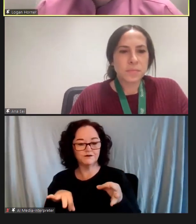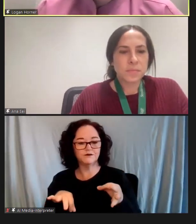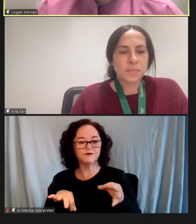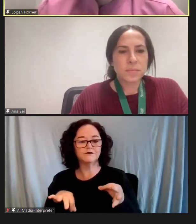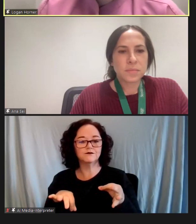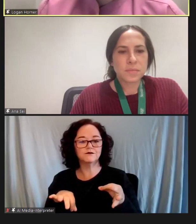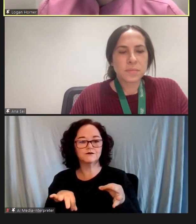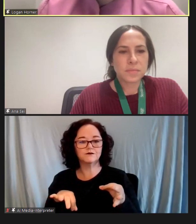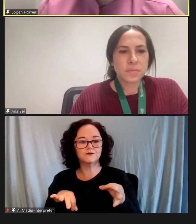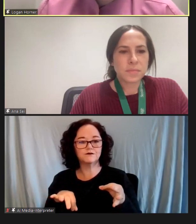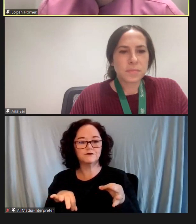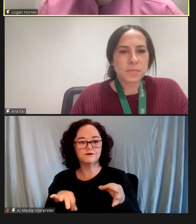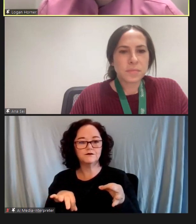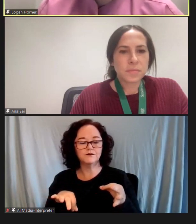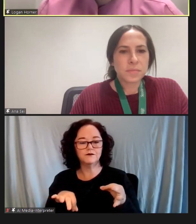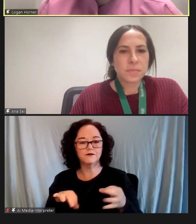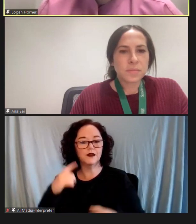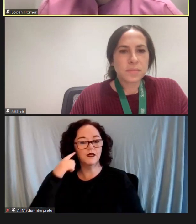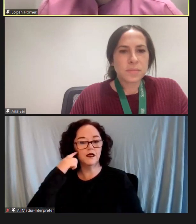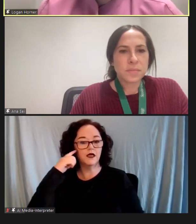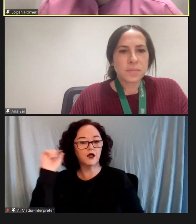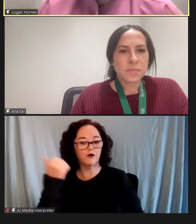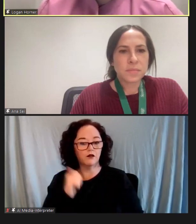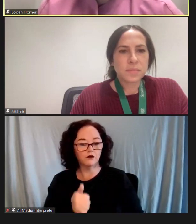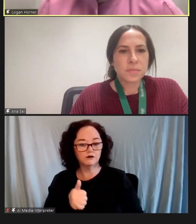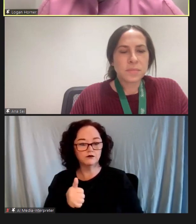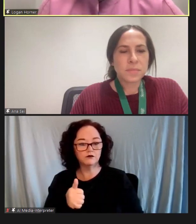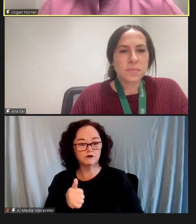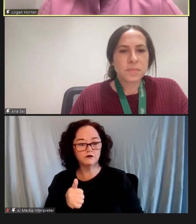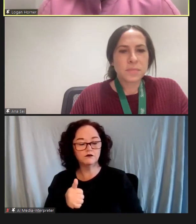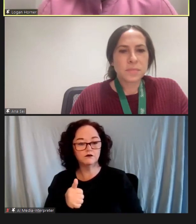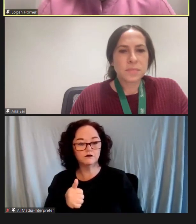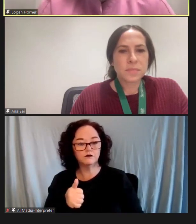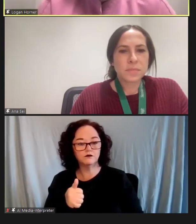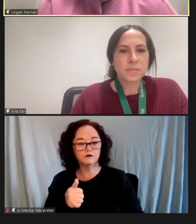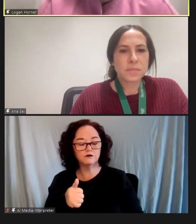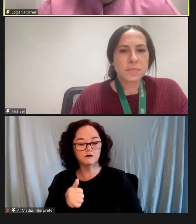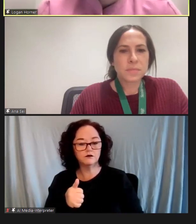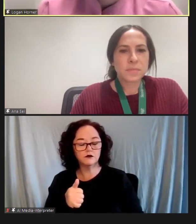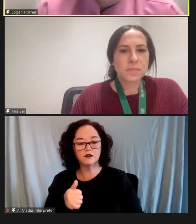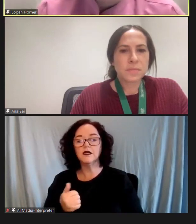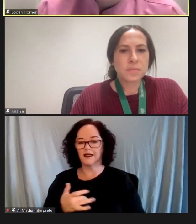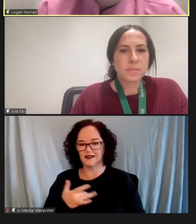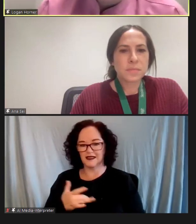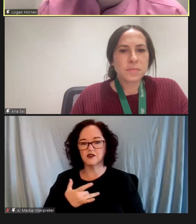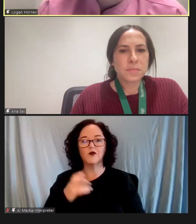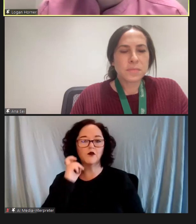uh hearing loss that they have a sensory